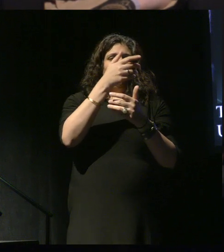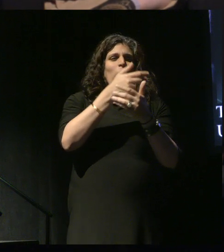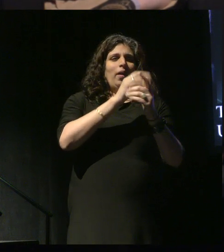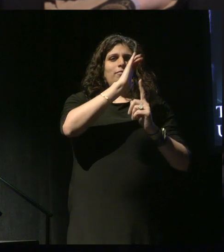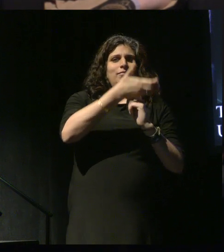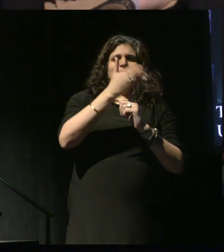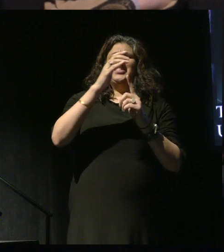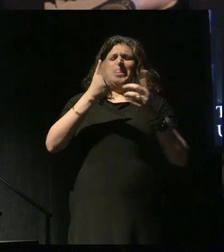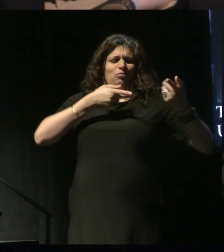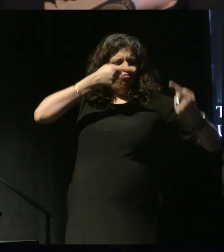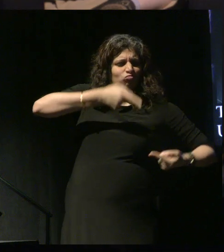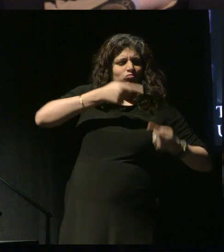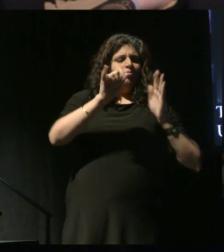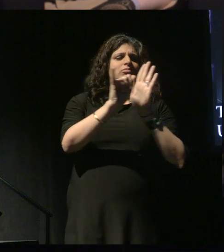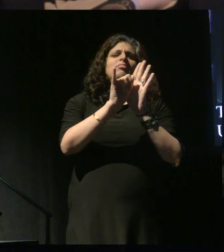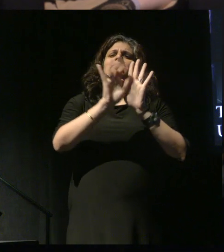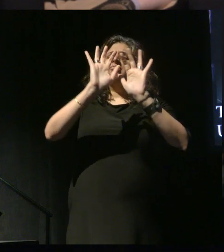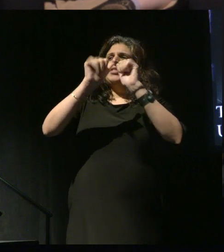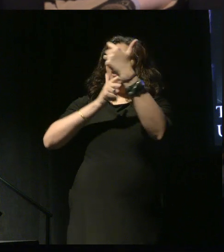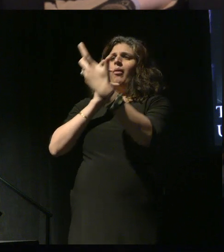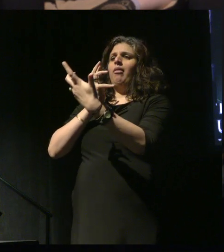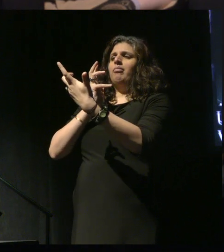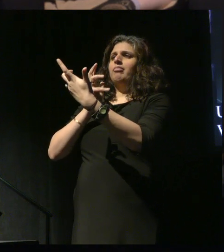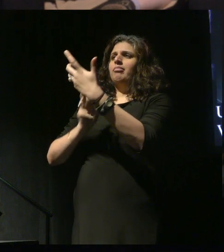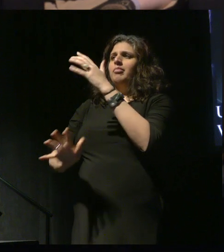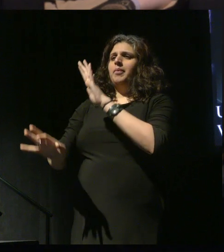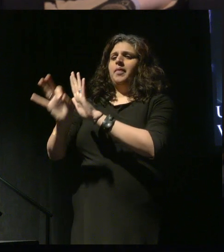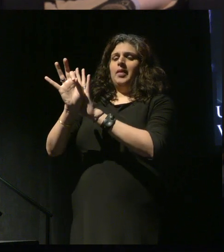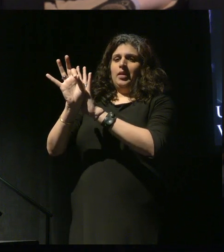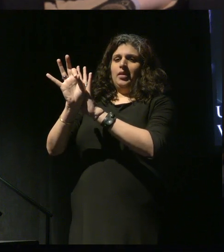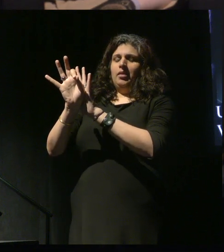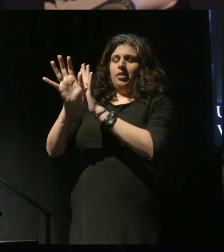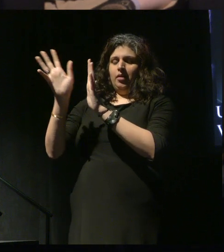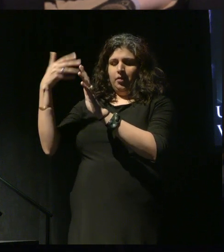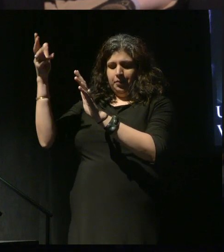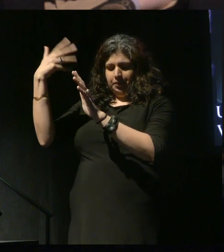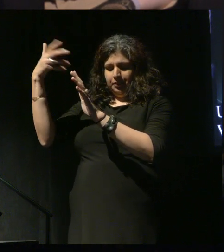identity and found your way to peace with identity, so.